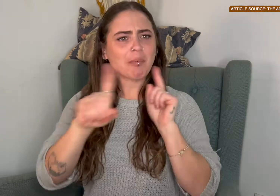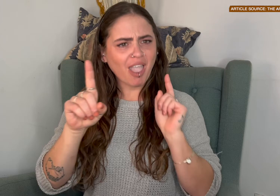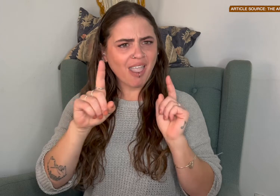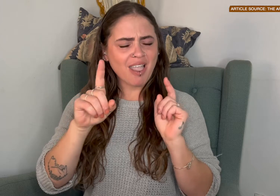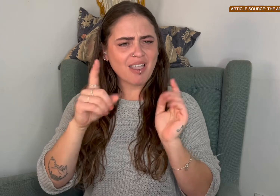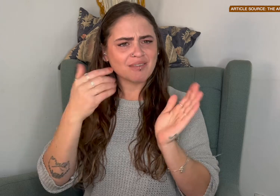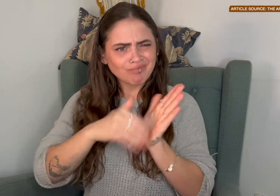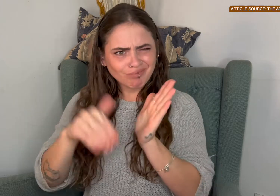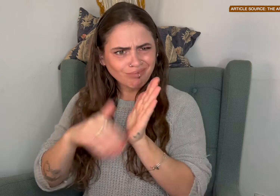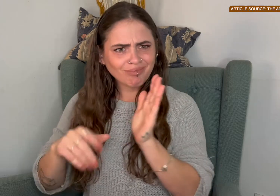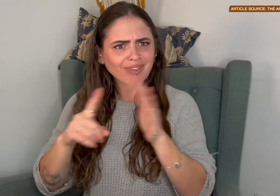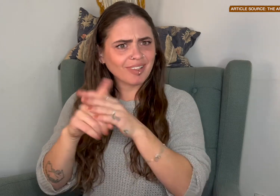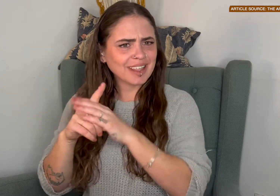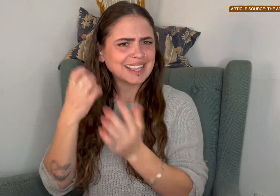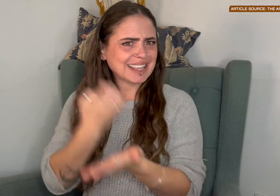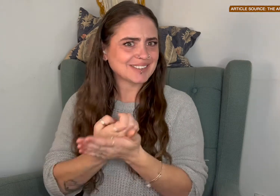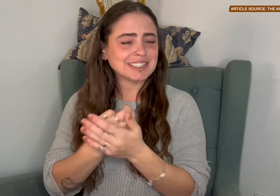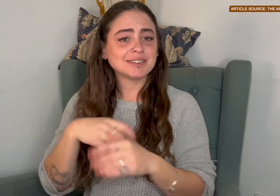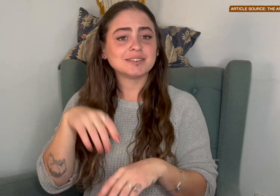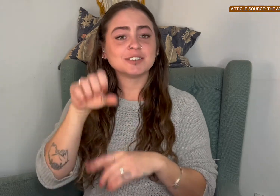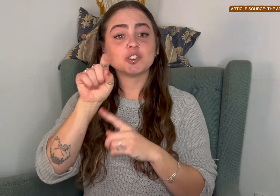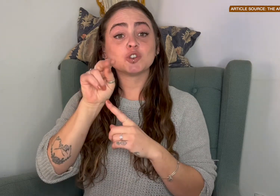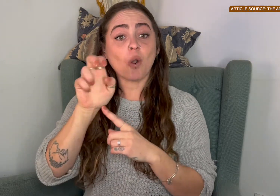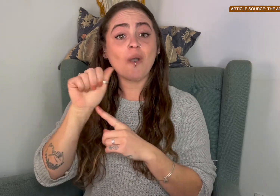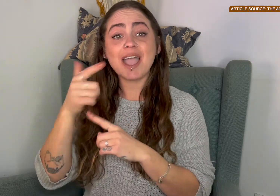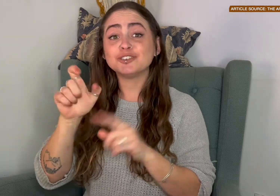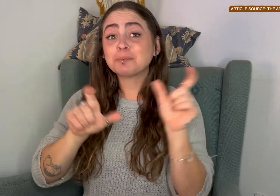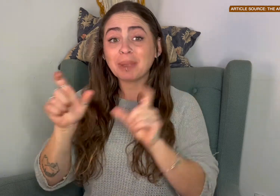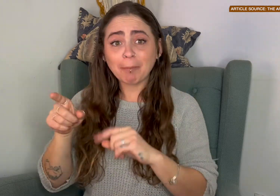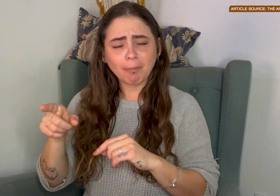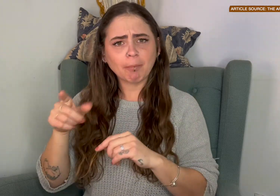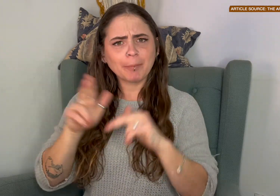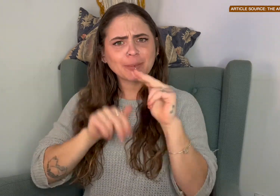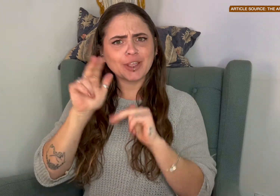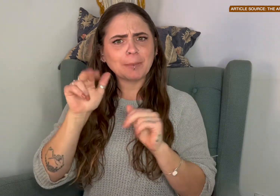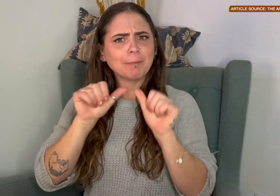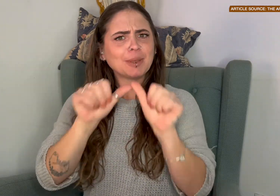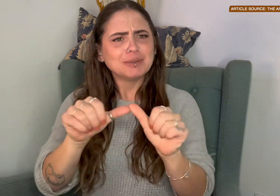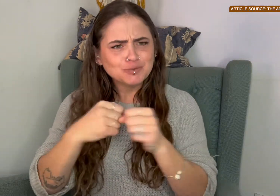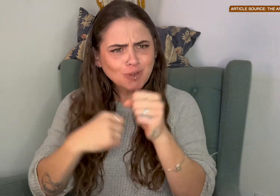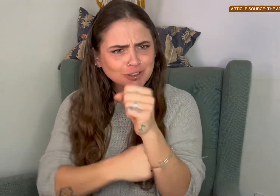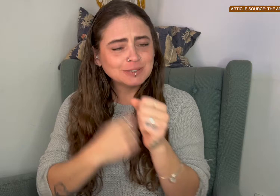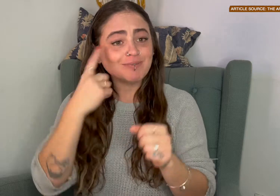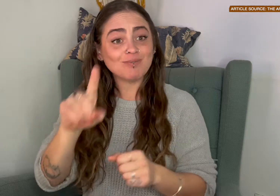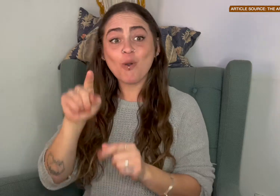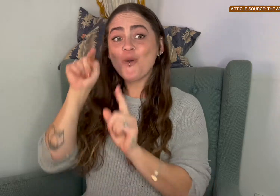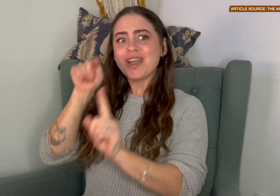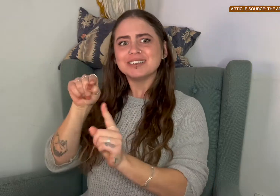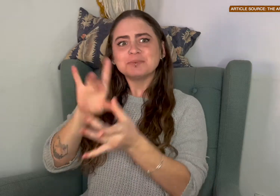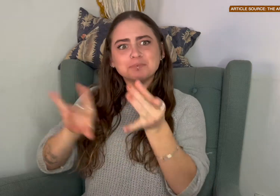But the mounting evidence that Stone Age people built permanent structures for spiritual,